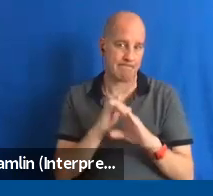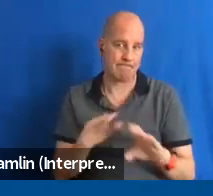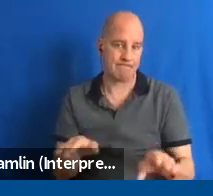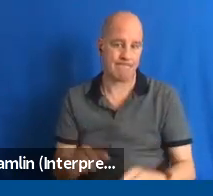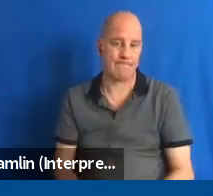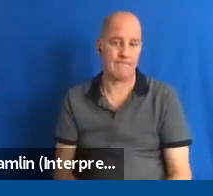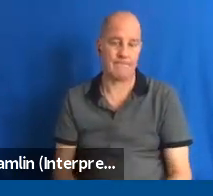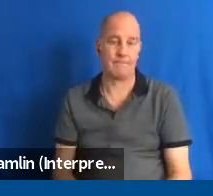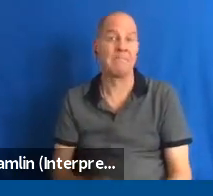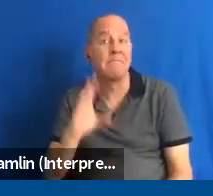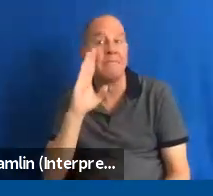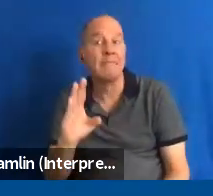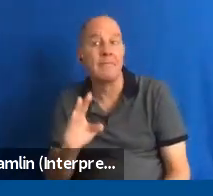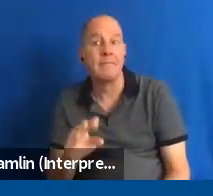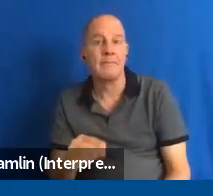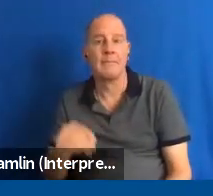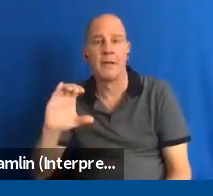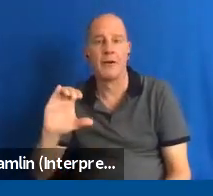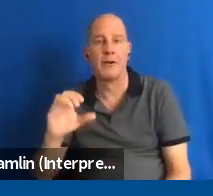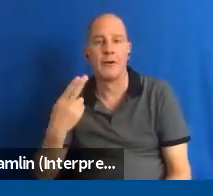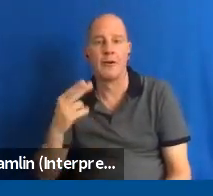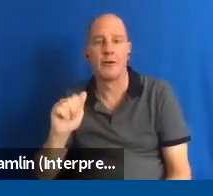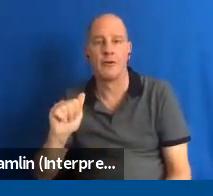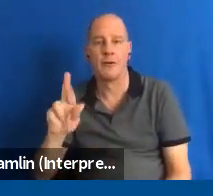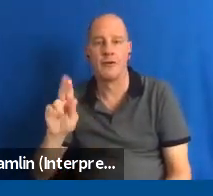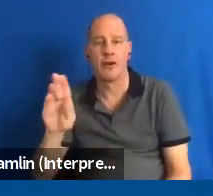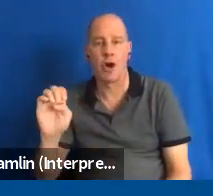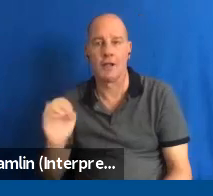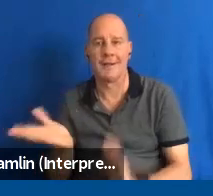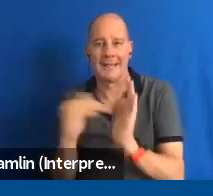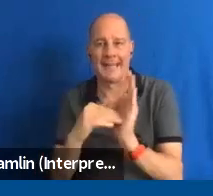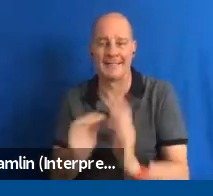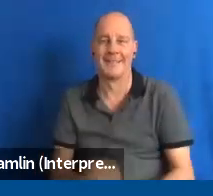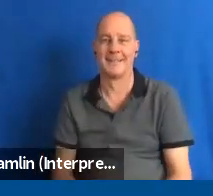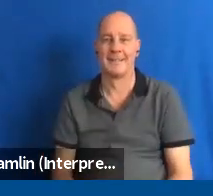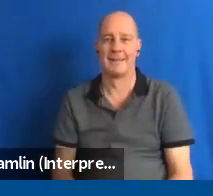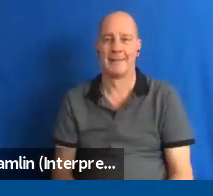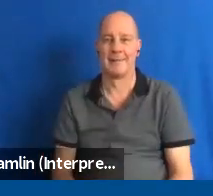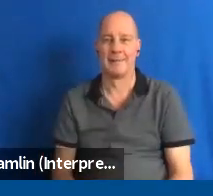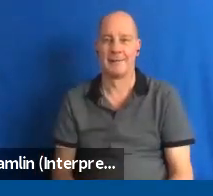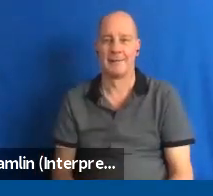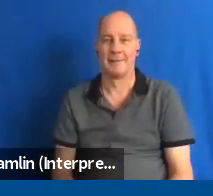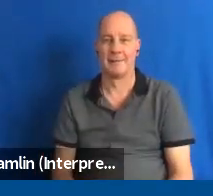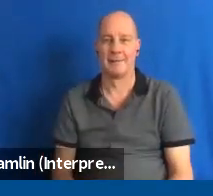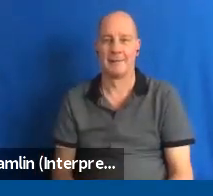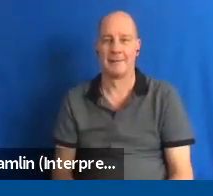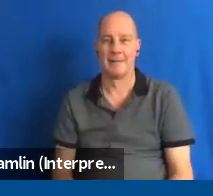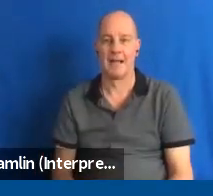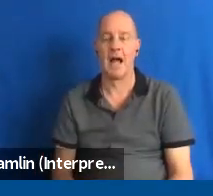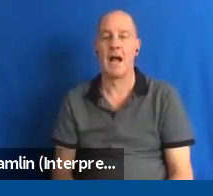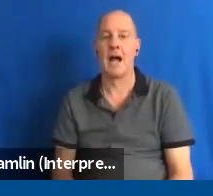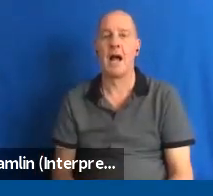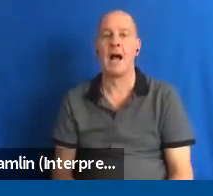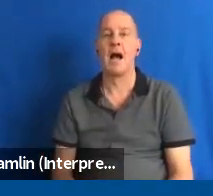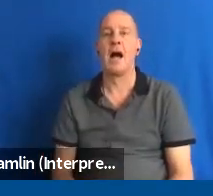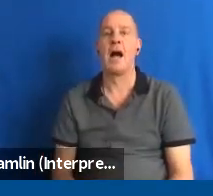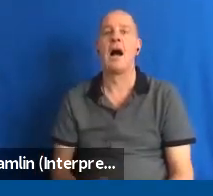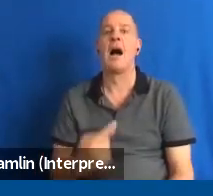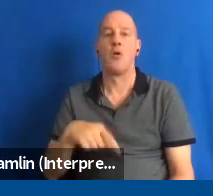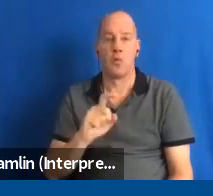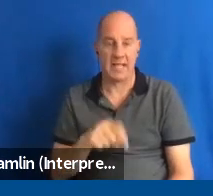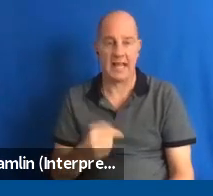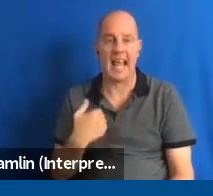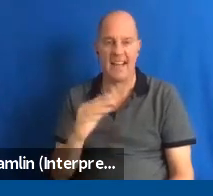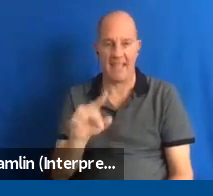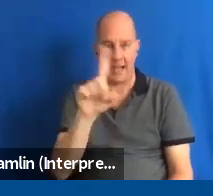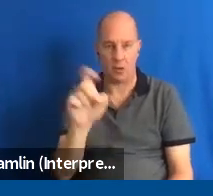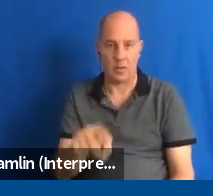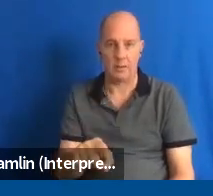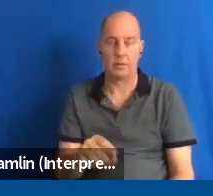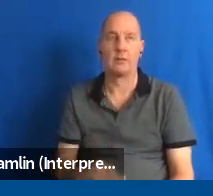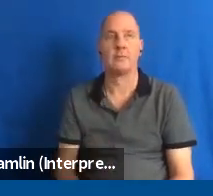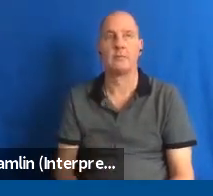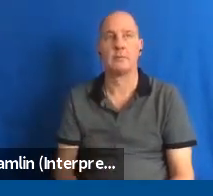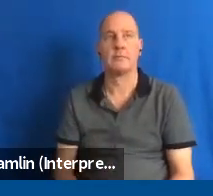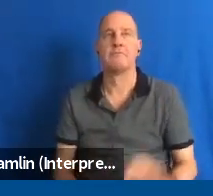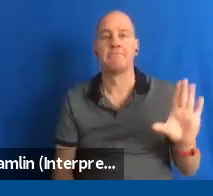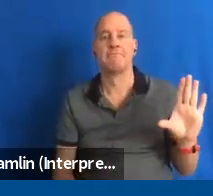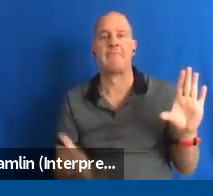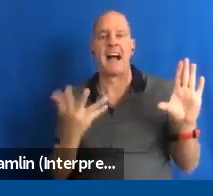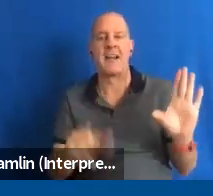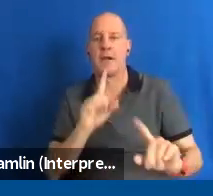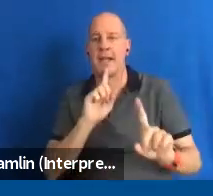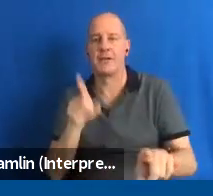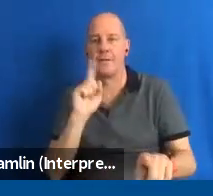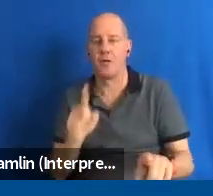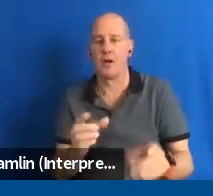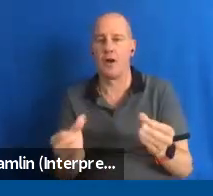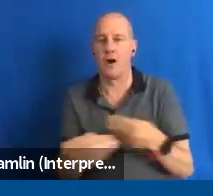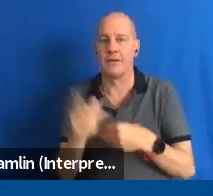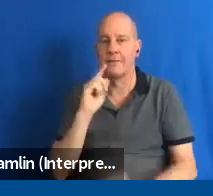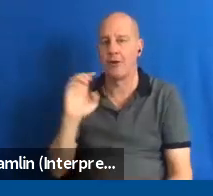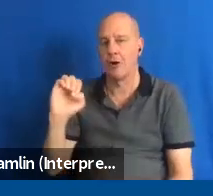Hi, this is Charlotte again. I don't want to answer for the Office of External Affairs and